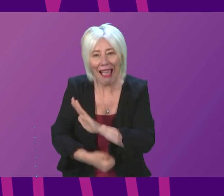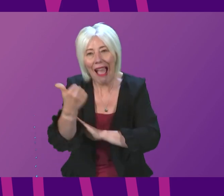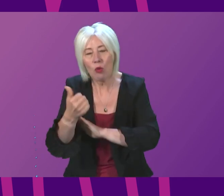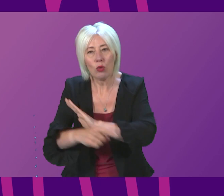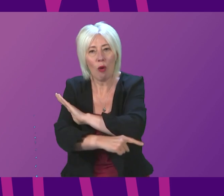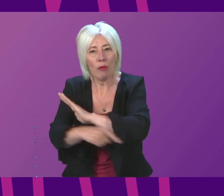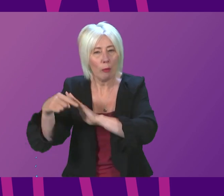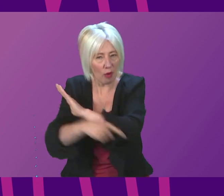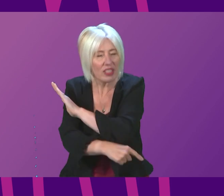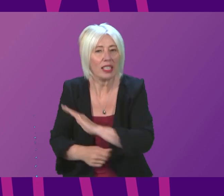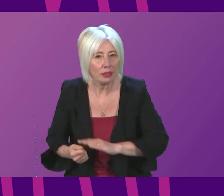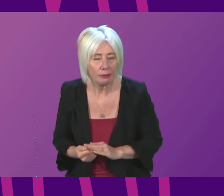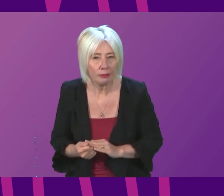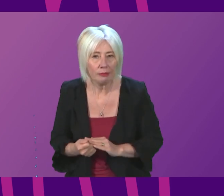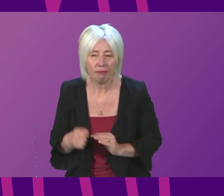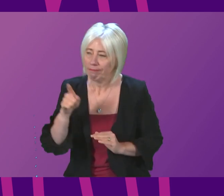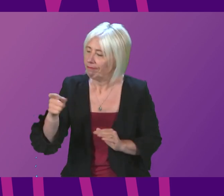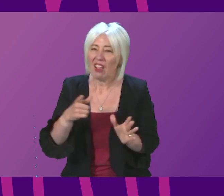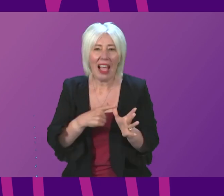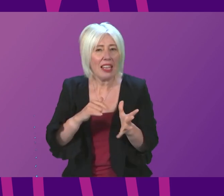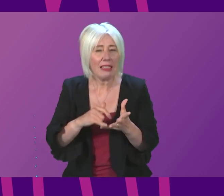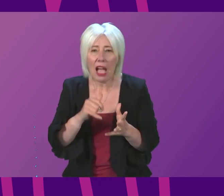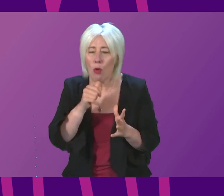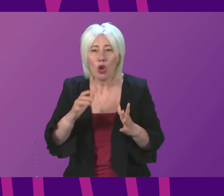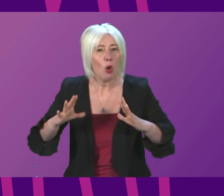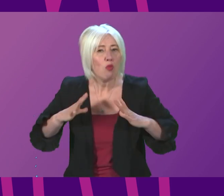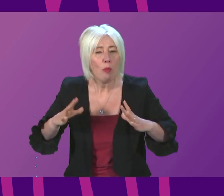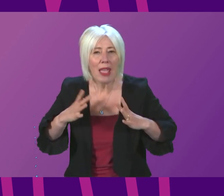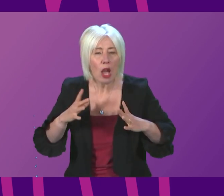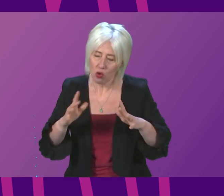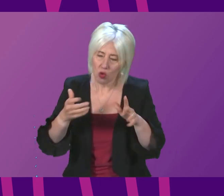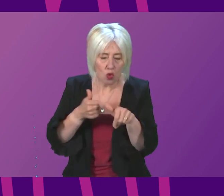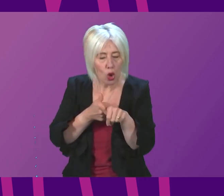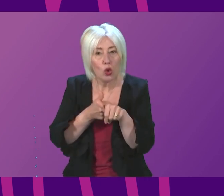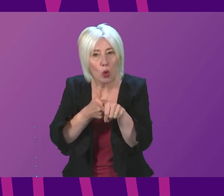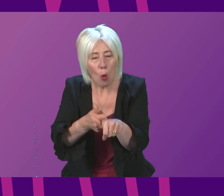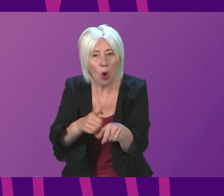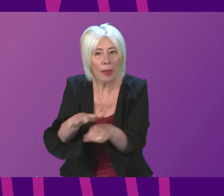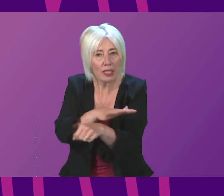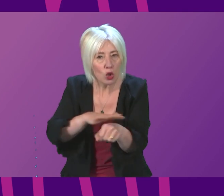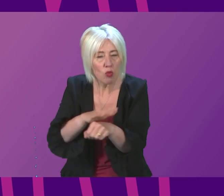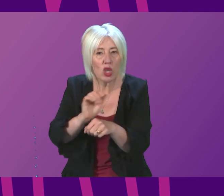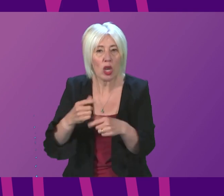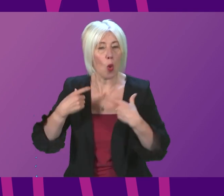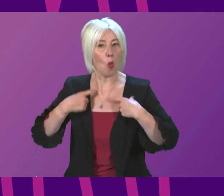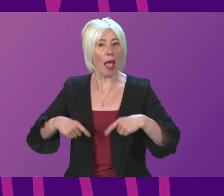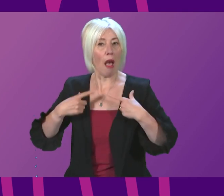If Anas Sarwar was prepared not to continue to support welfare powers lying in the hands